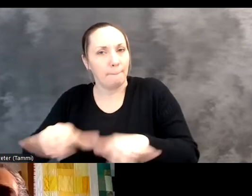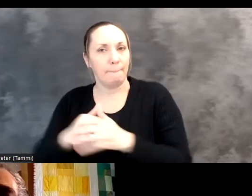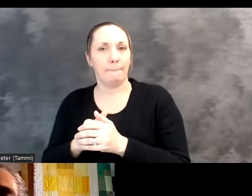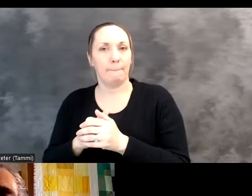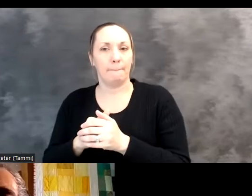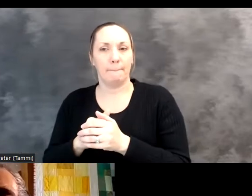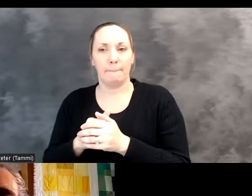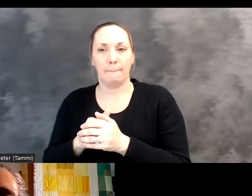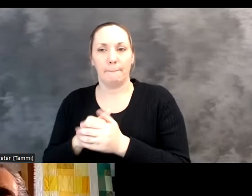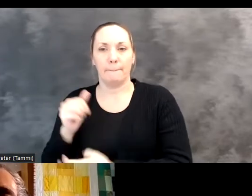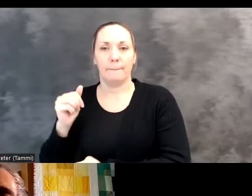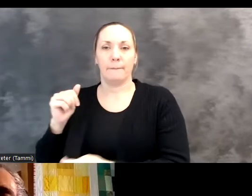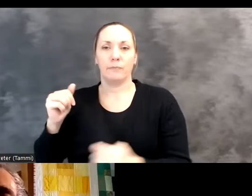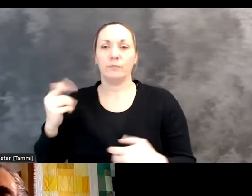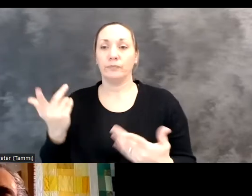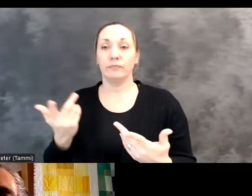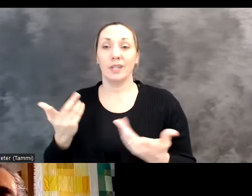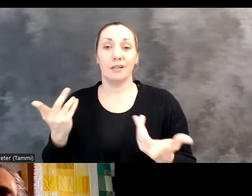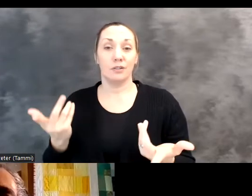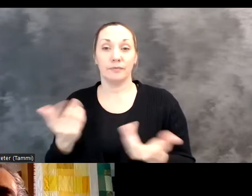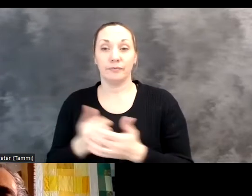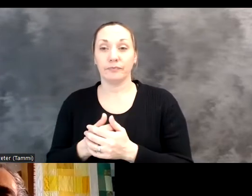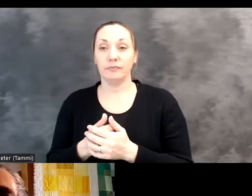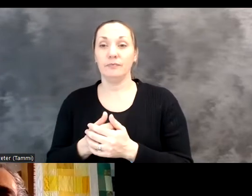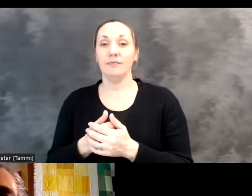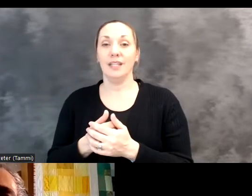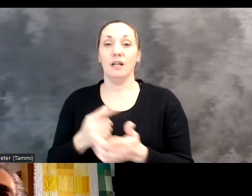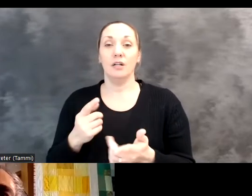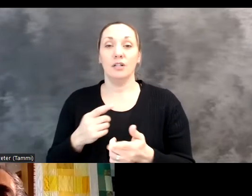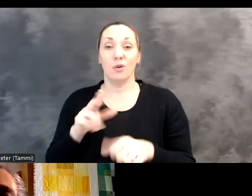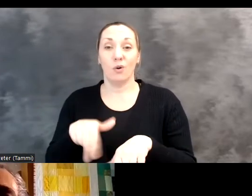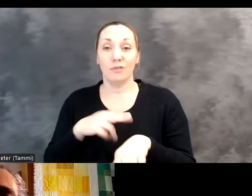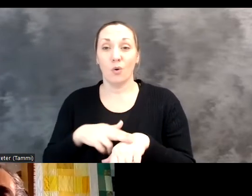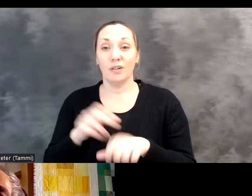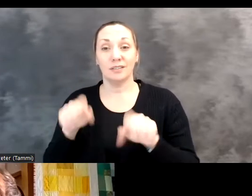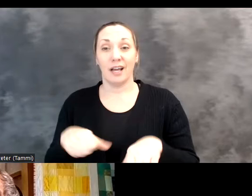systems in a new clinical records keeping